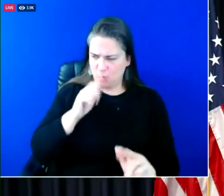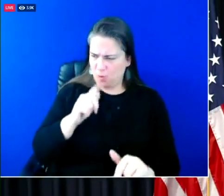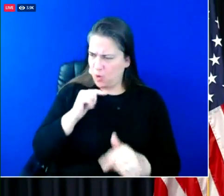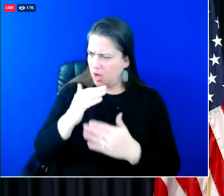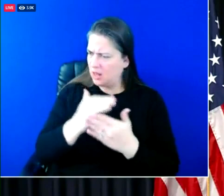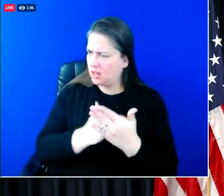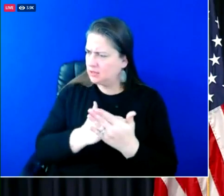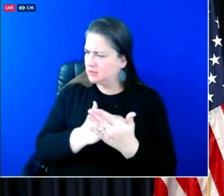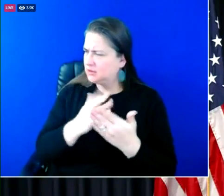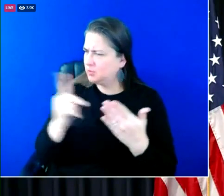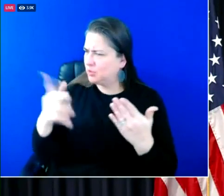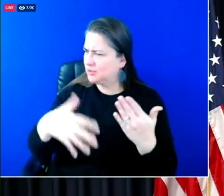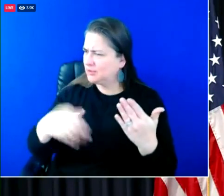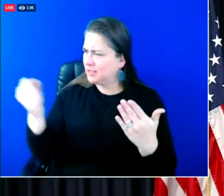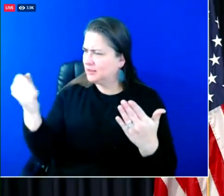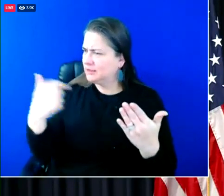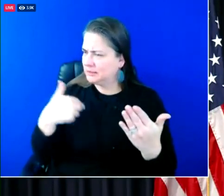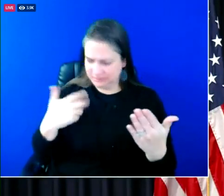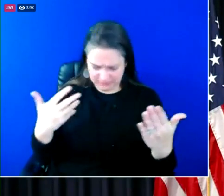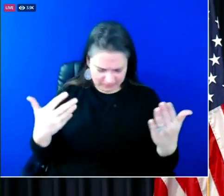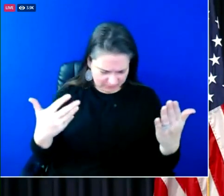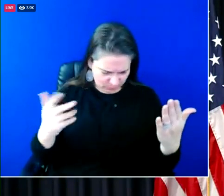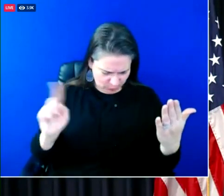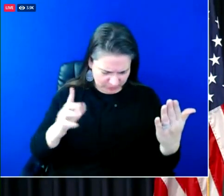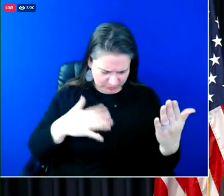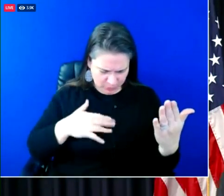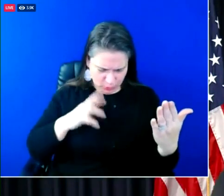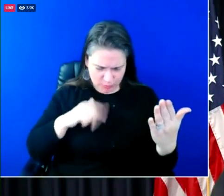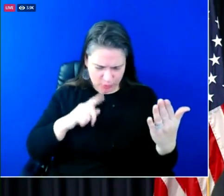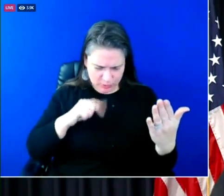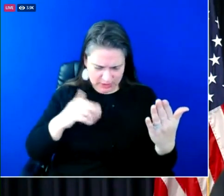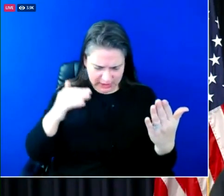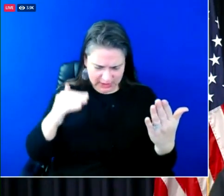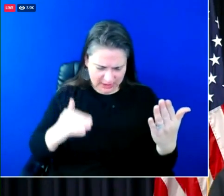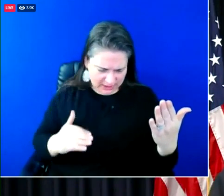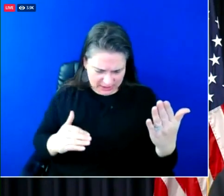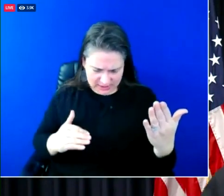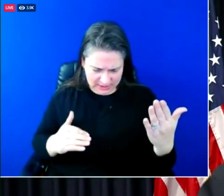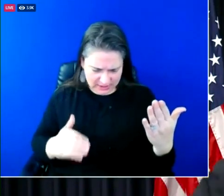because I had it. Uh, down here. I think maybe Director Dawson has it. I